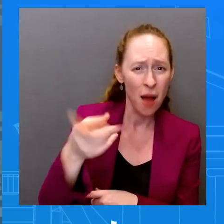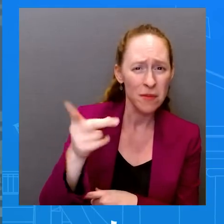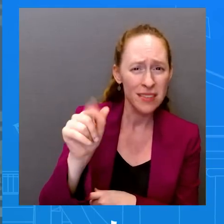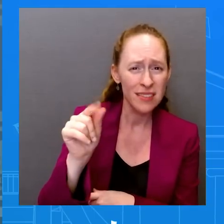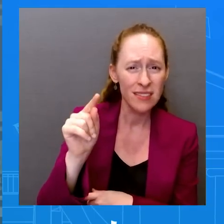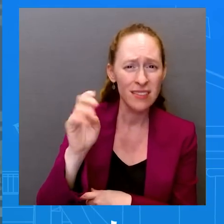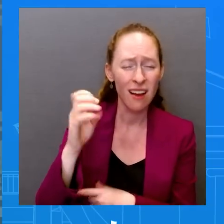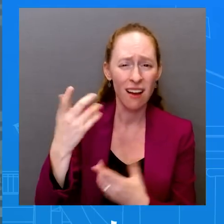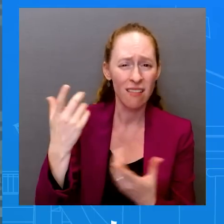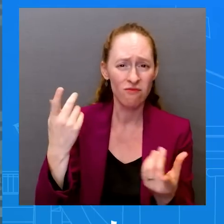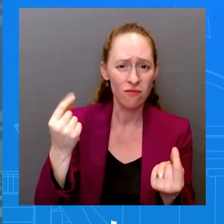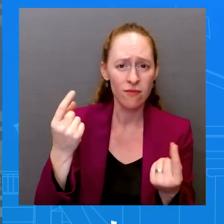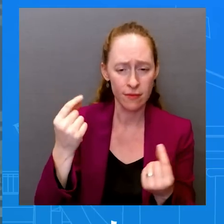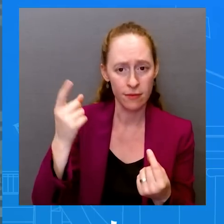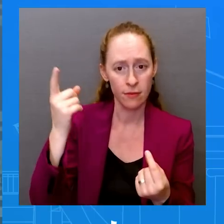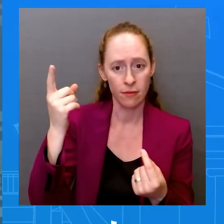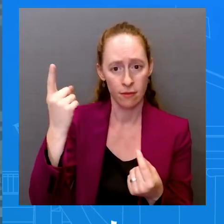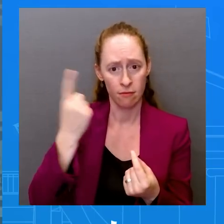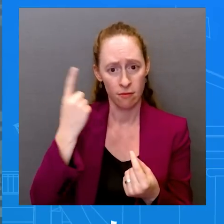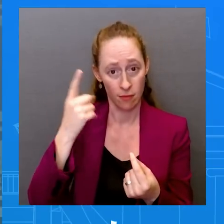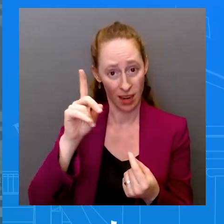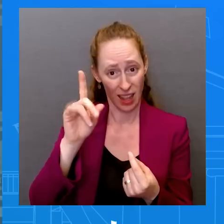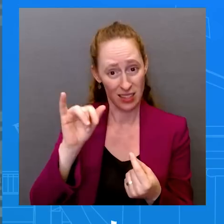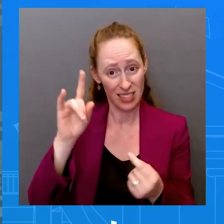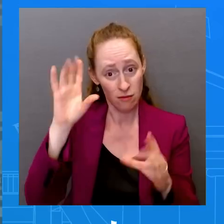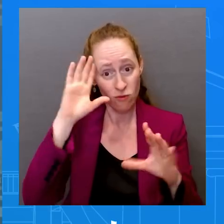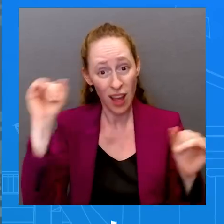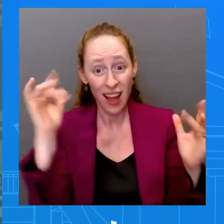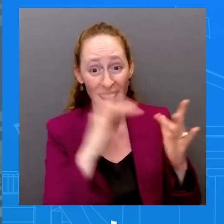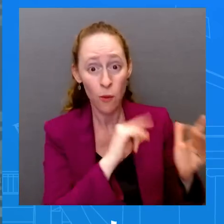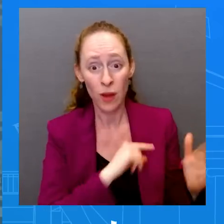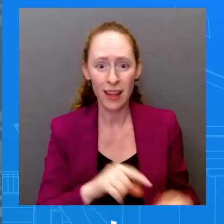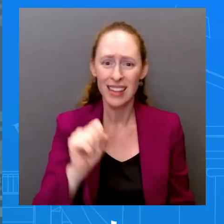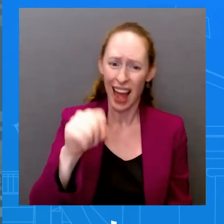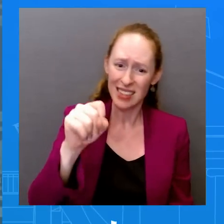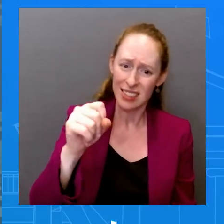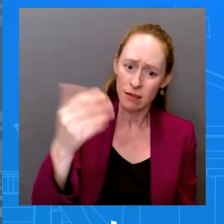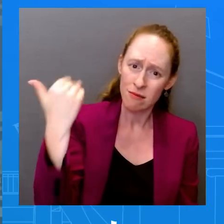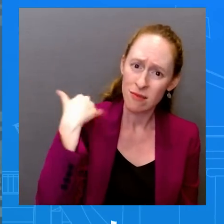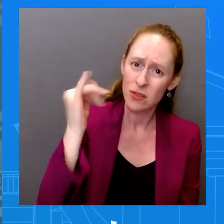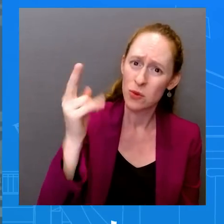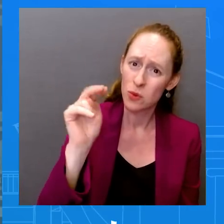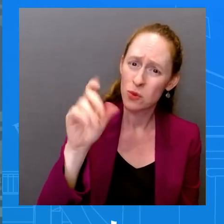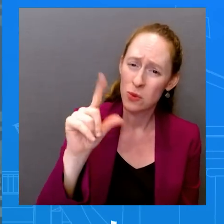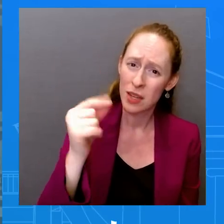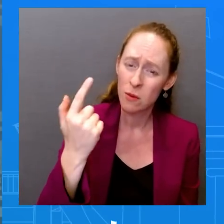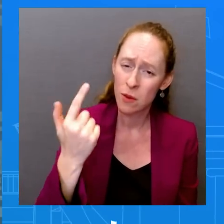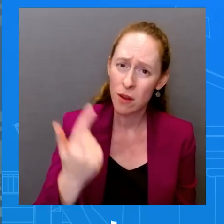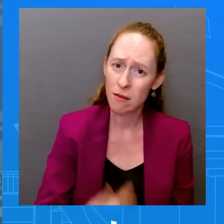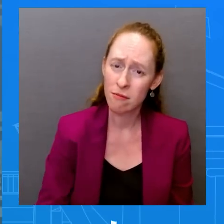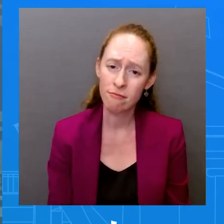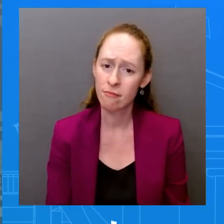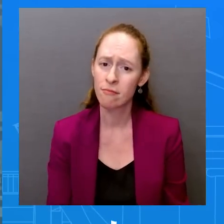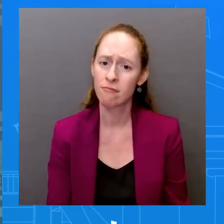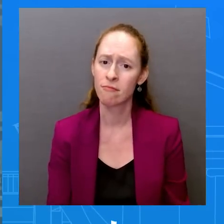Ms. Jean-Pierre: It was when they met in June of 2021, is the last time they spoke and saw each other. The Press: And then, just on COVID,